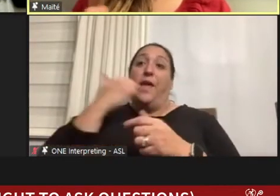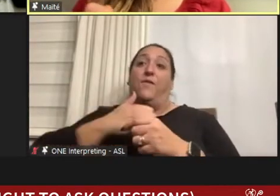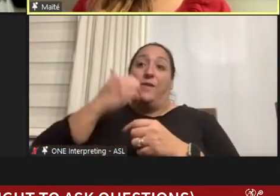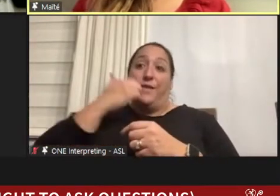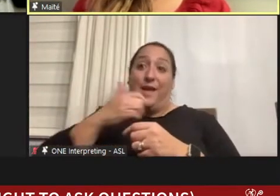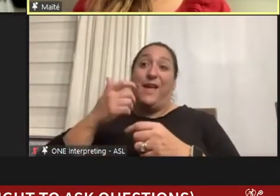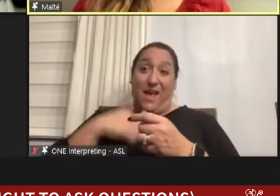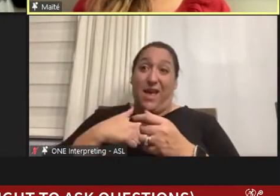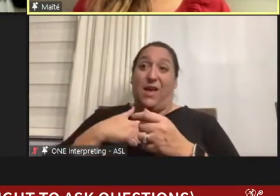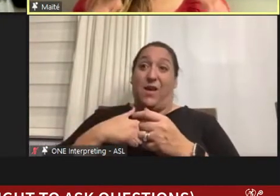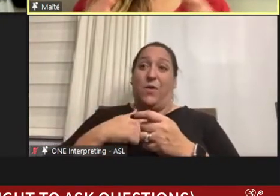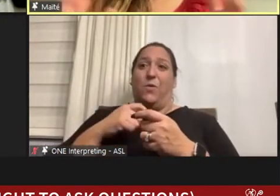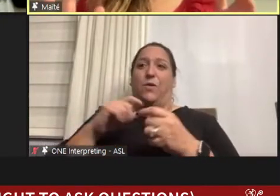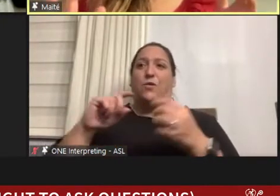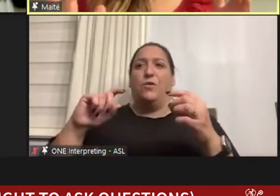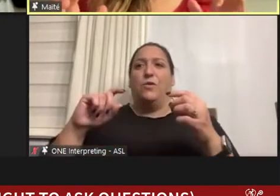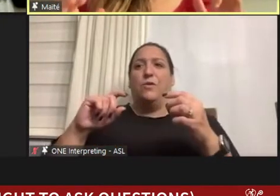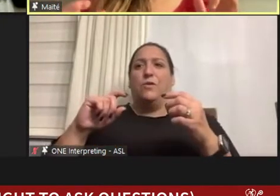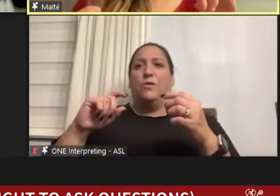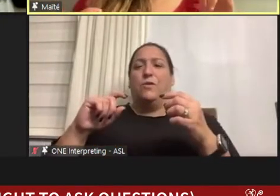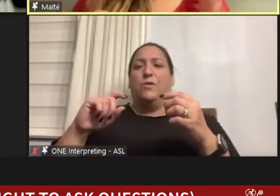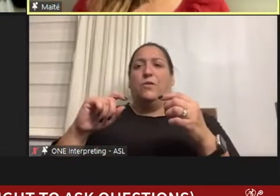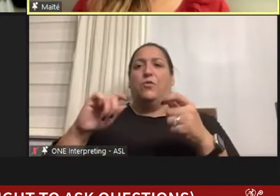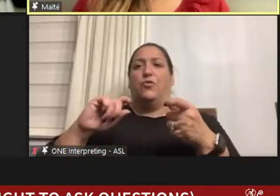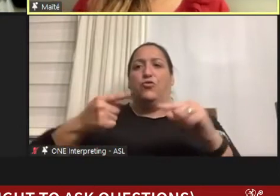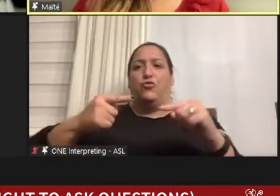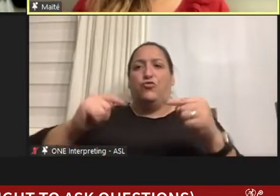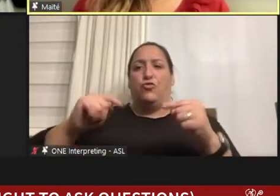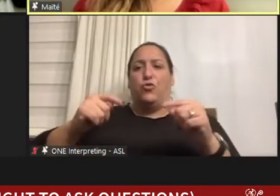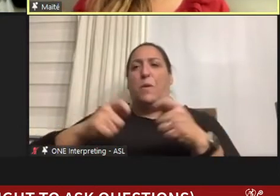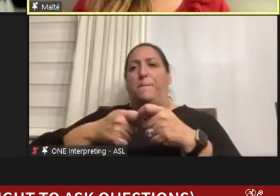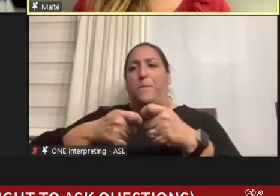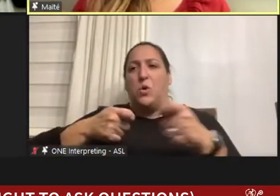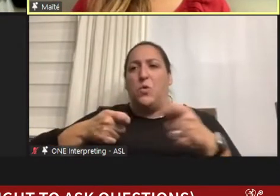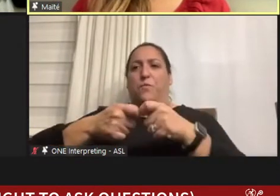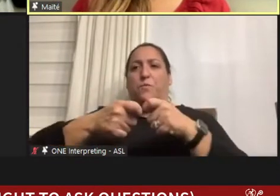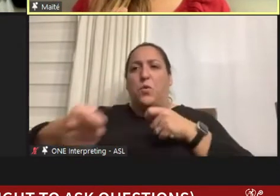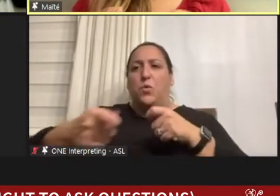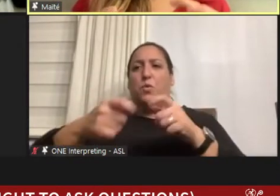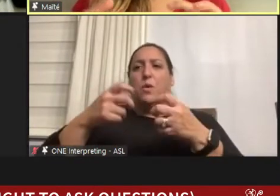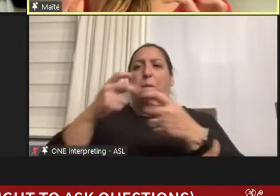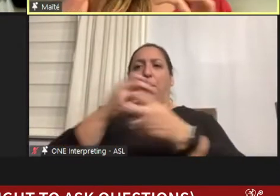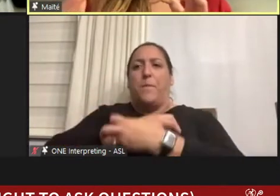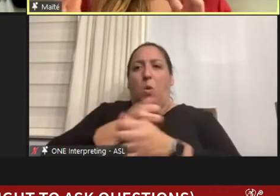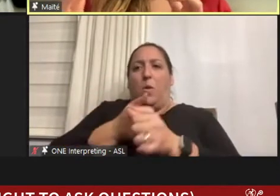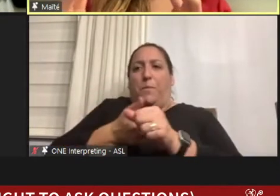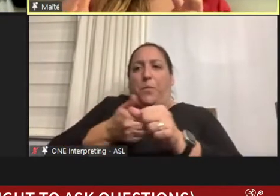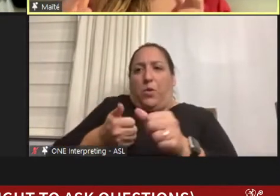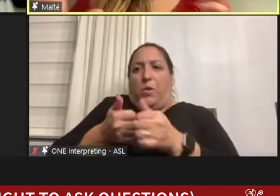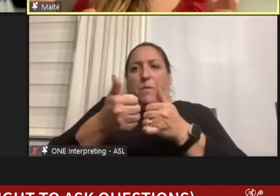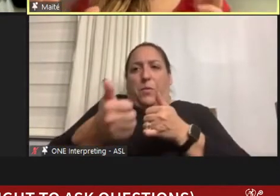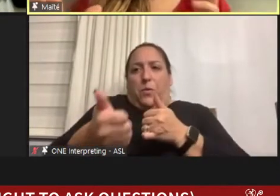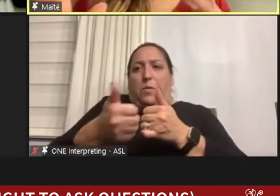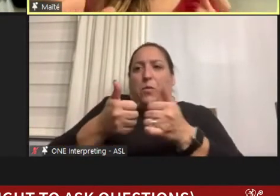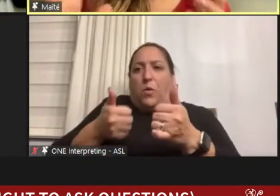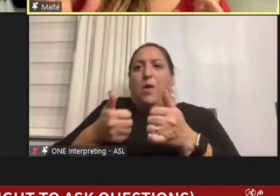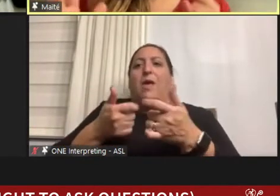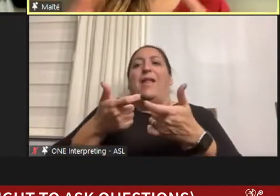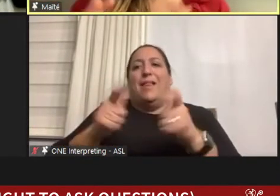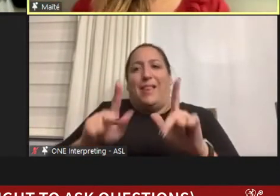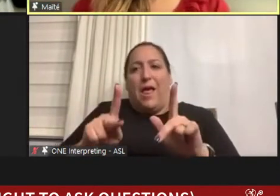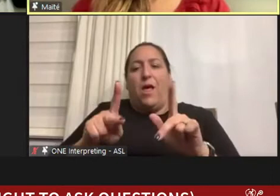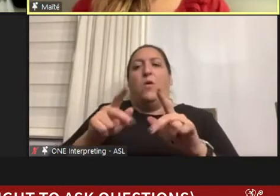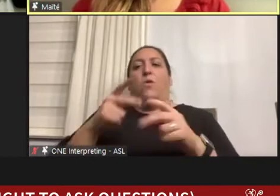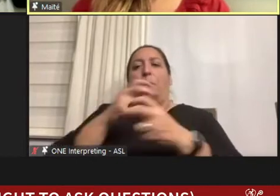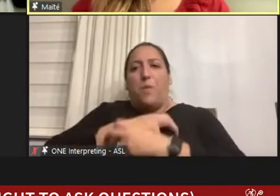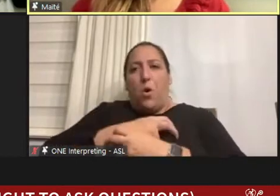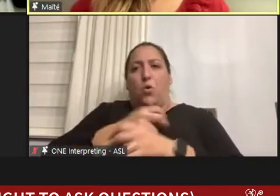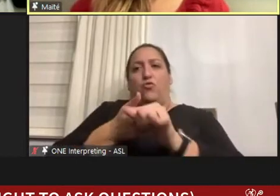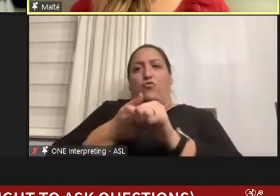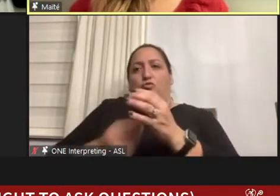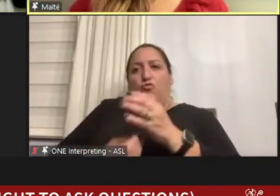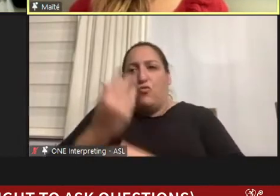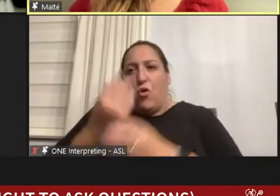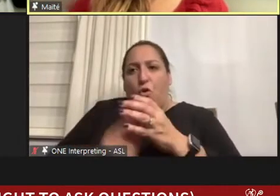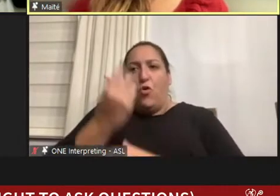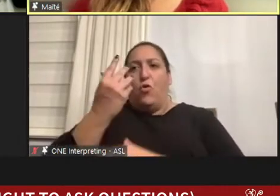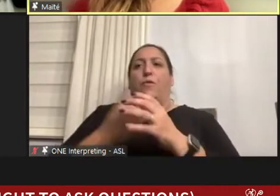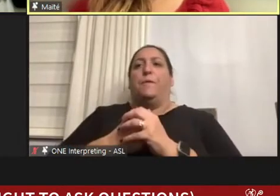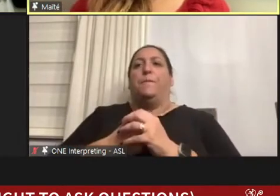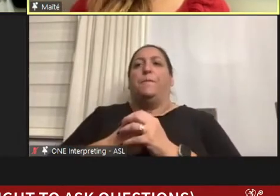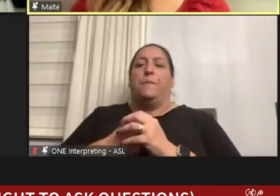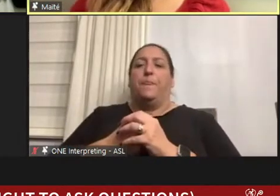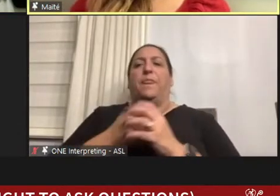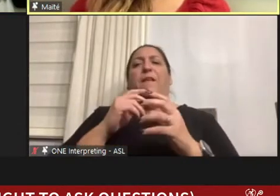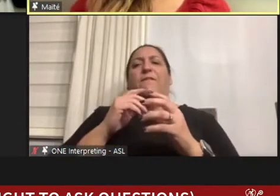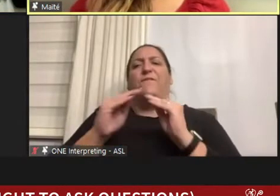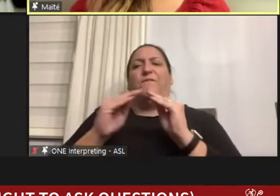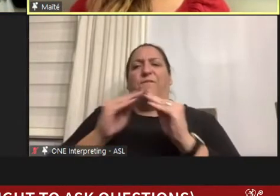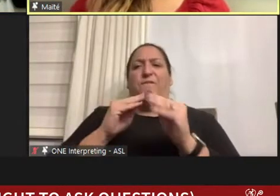screws on the fix later to pull and allow the elements what they needed to correct. So we